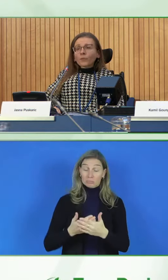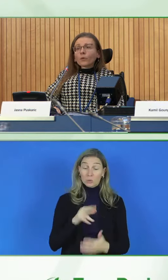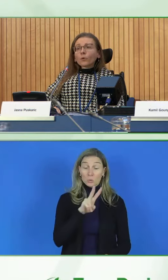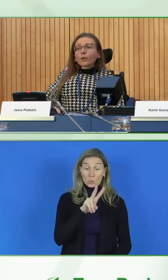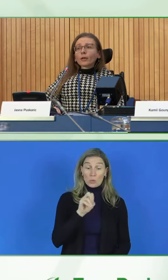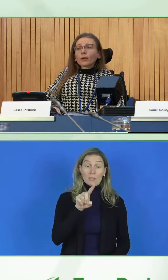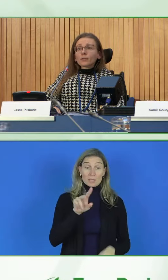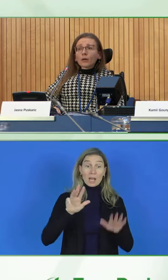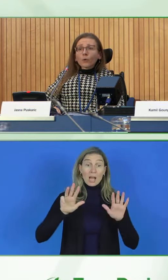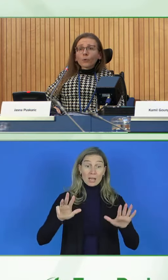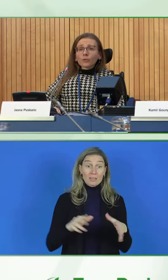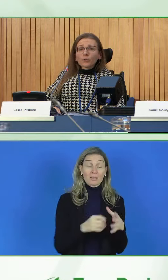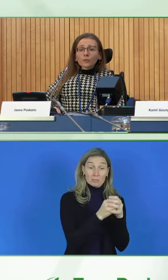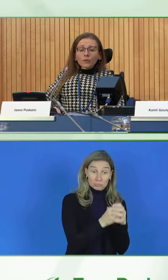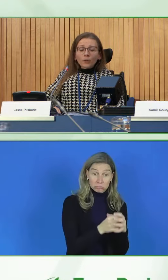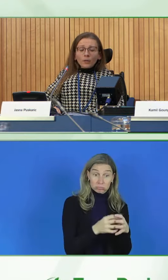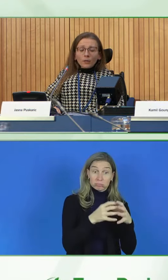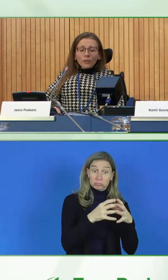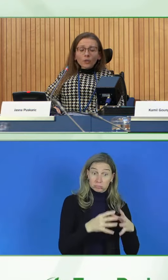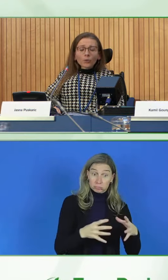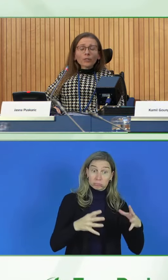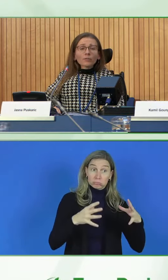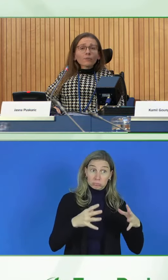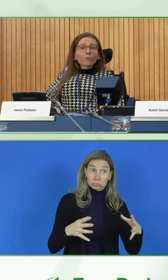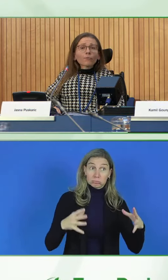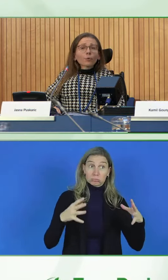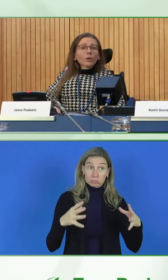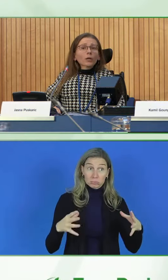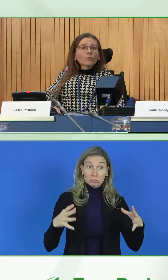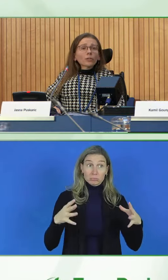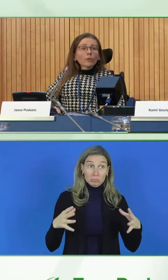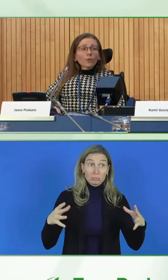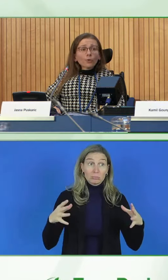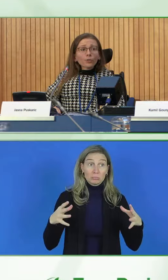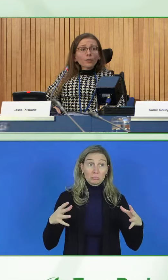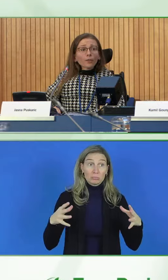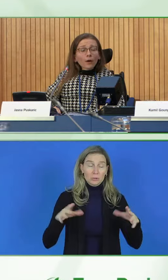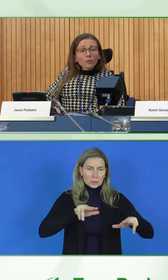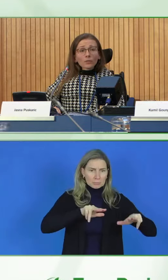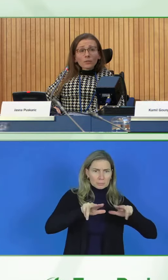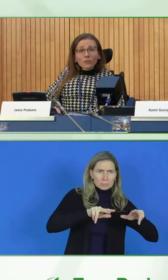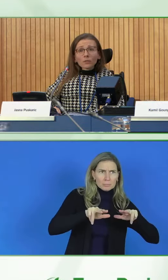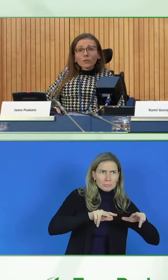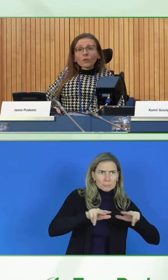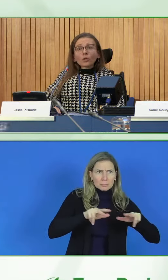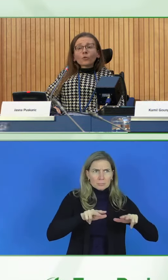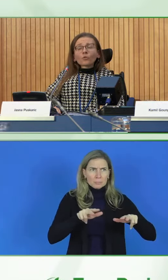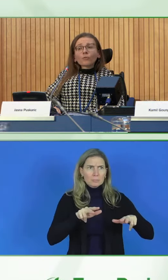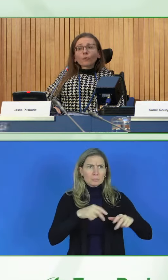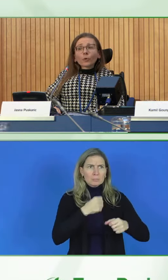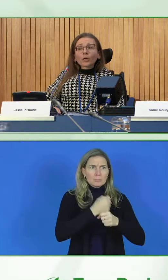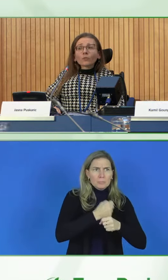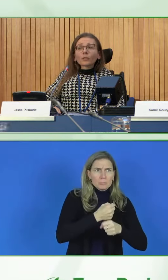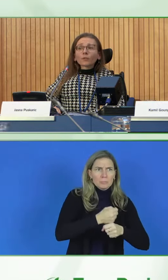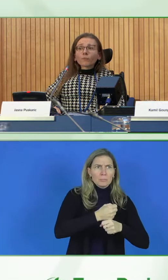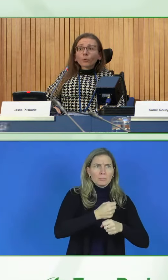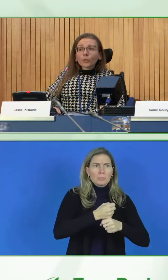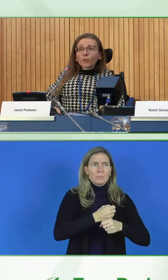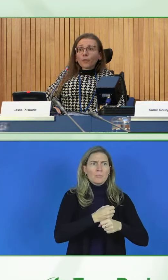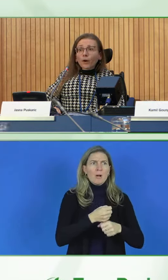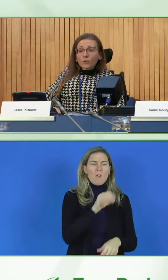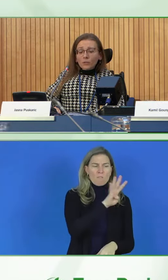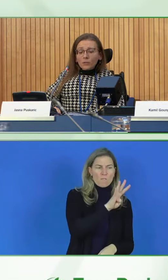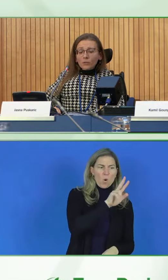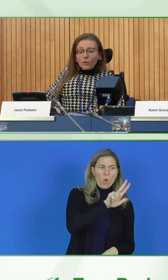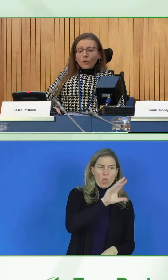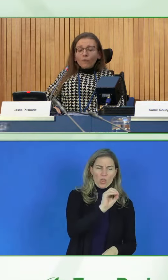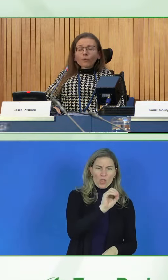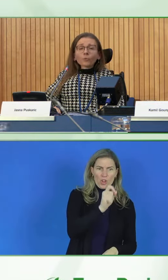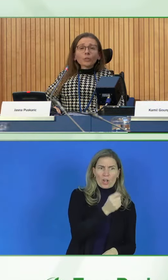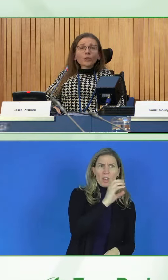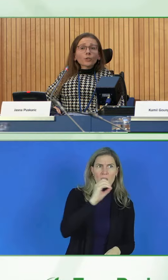The organised hours increased from 430,000 to 440,000 from the year